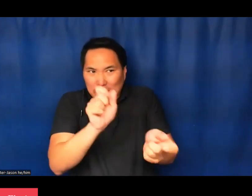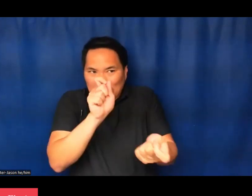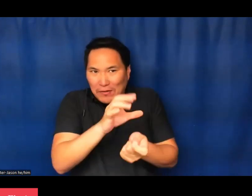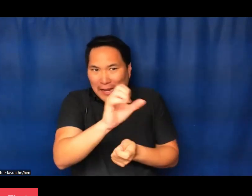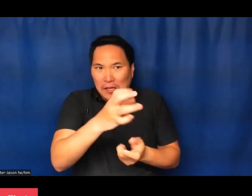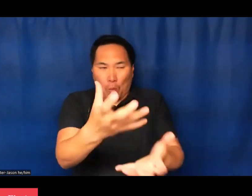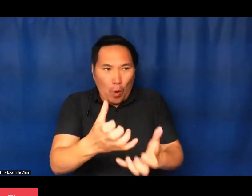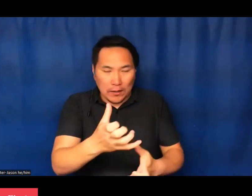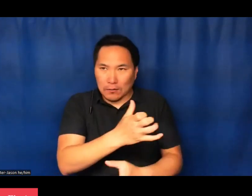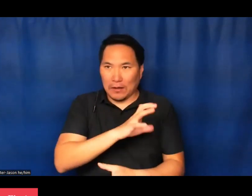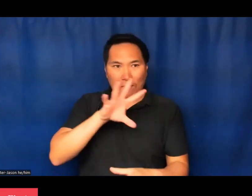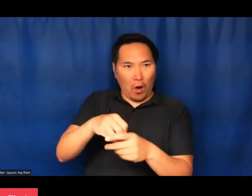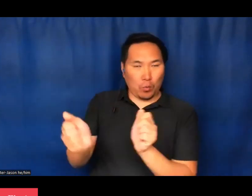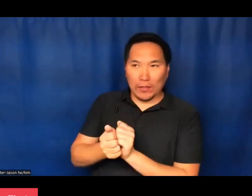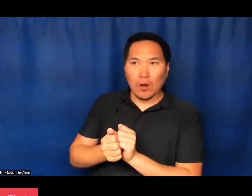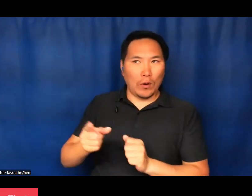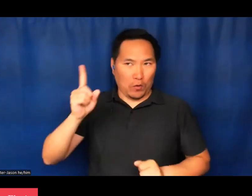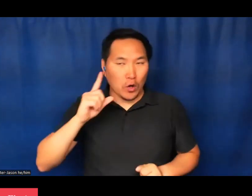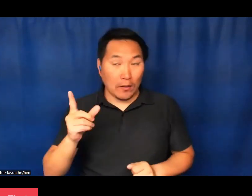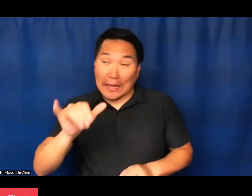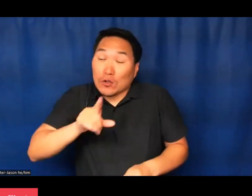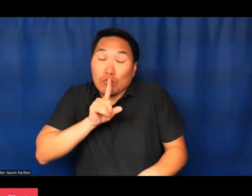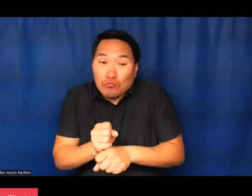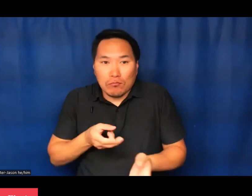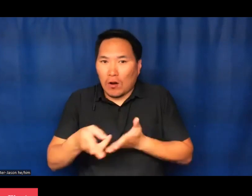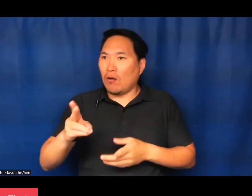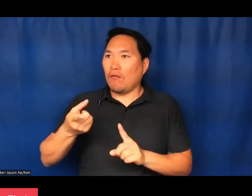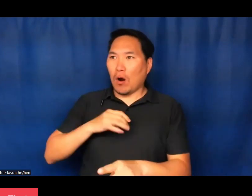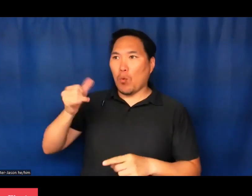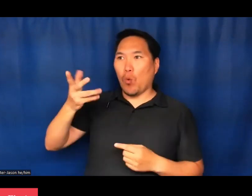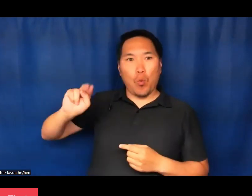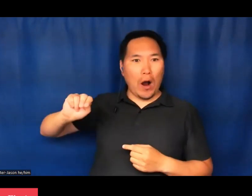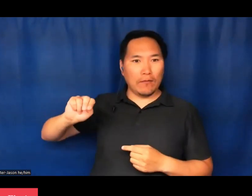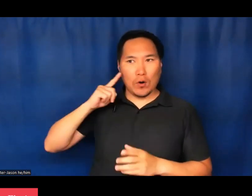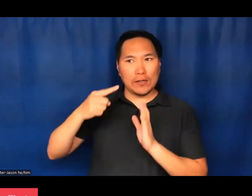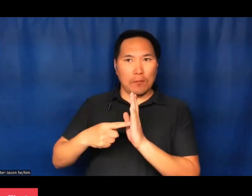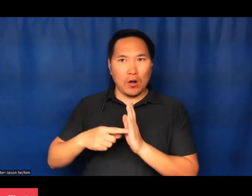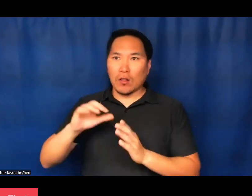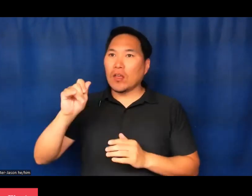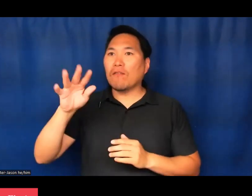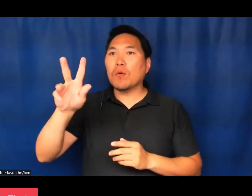We heard it from couple of panelists, most recently from Juan in the affirmative action cases.